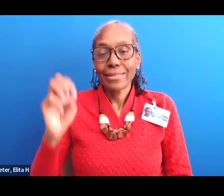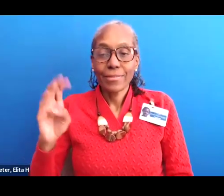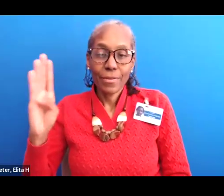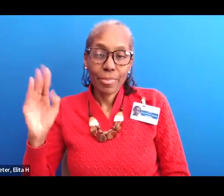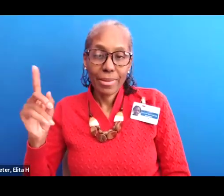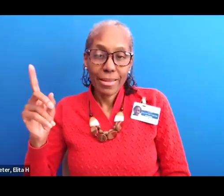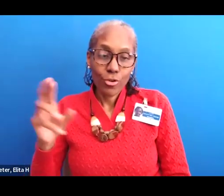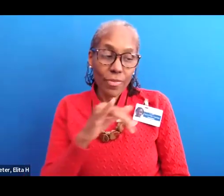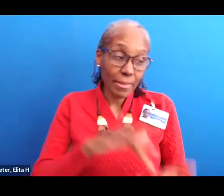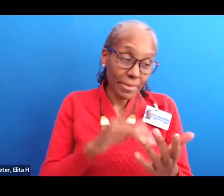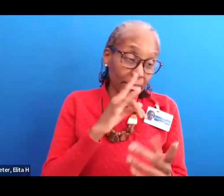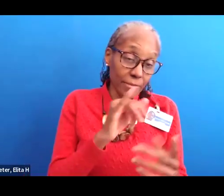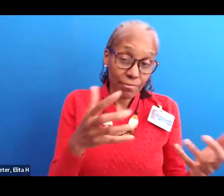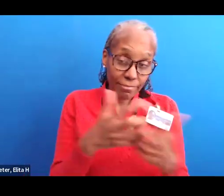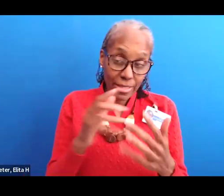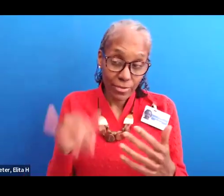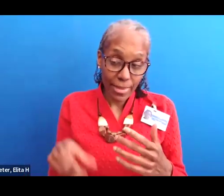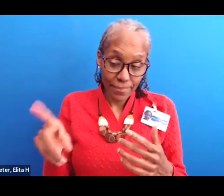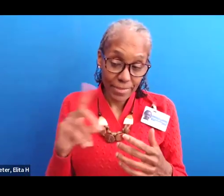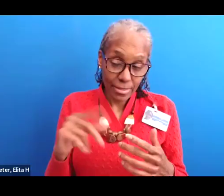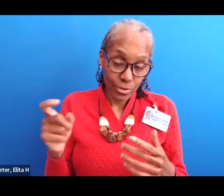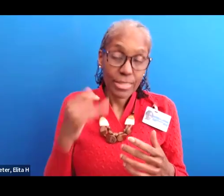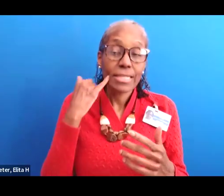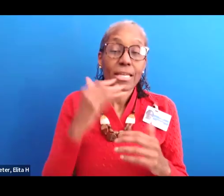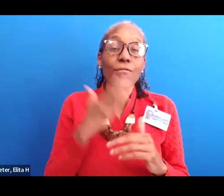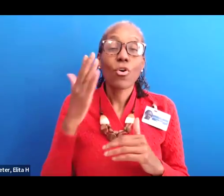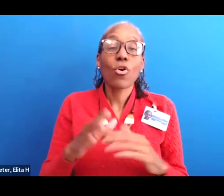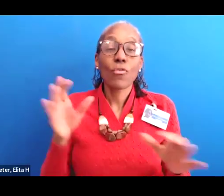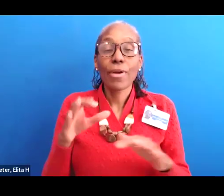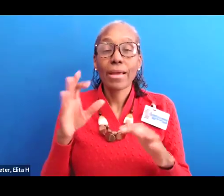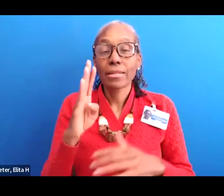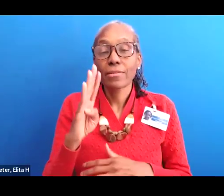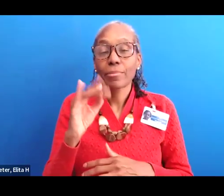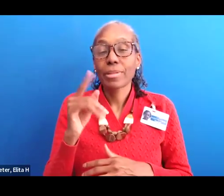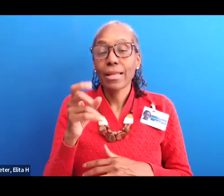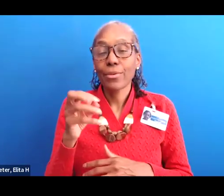However, if you have an overactive bladder instead of just taking